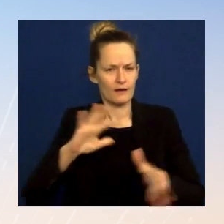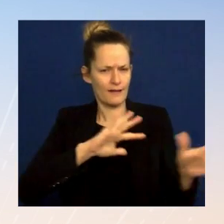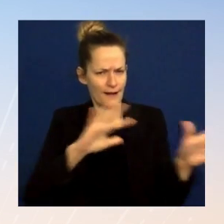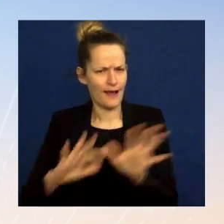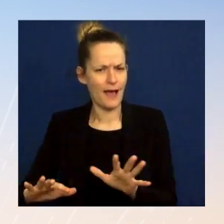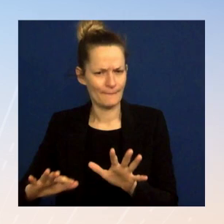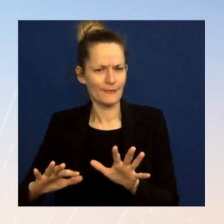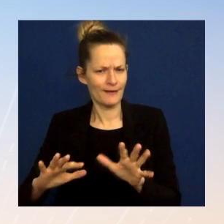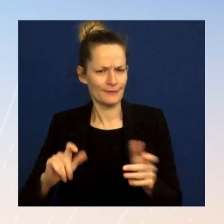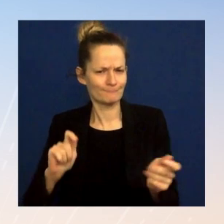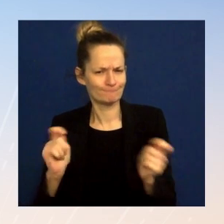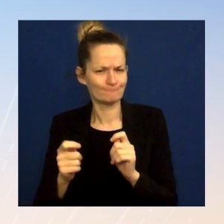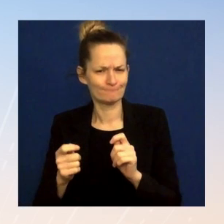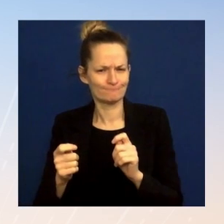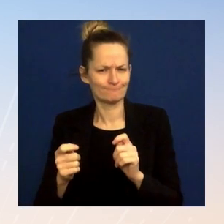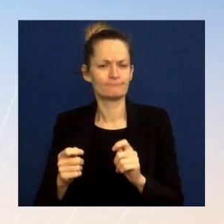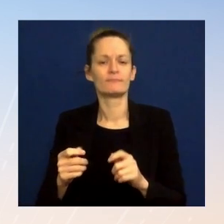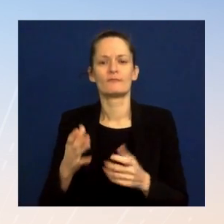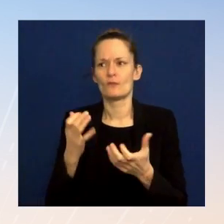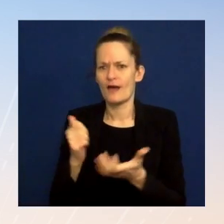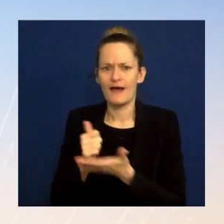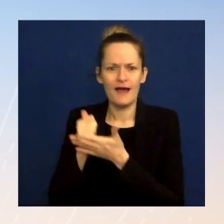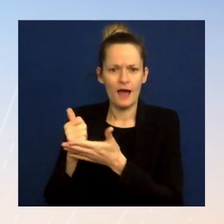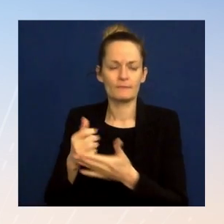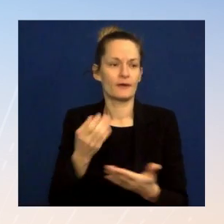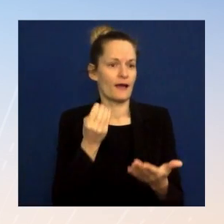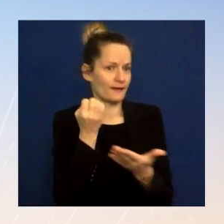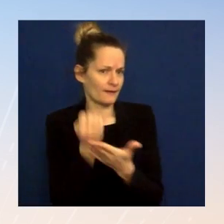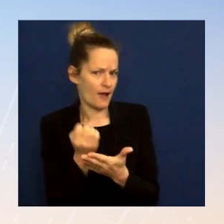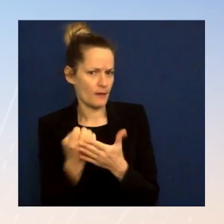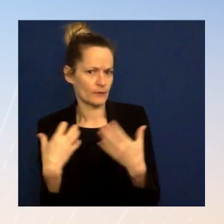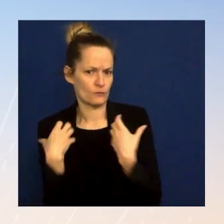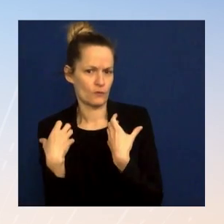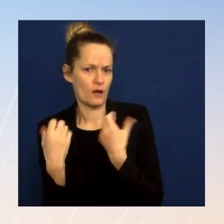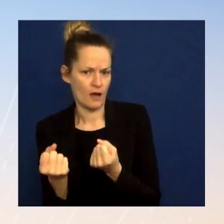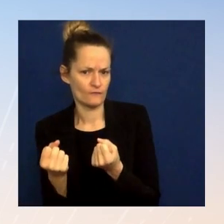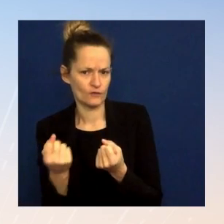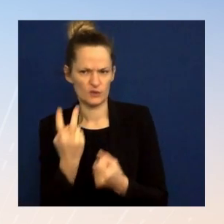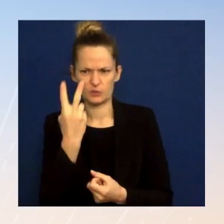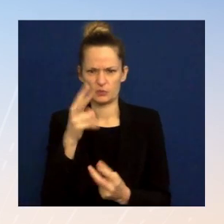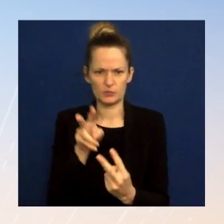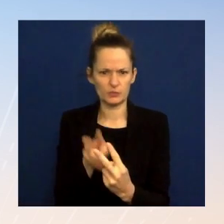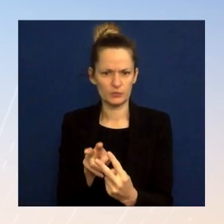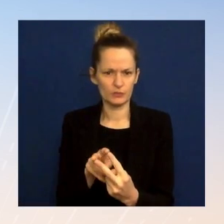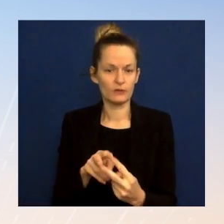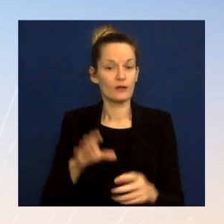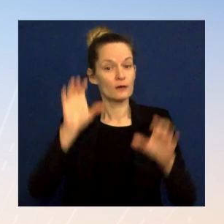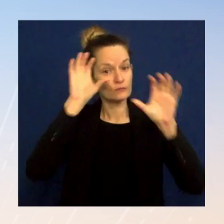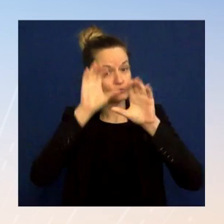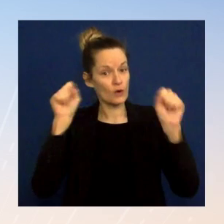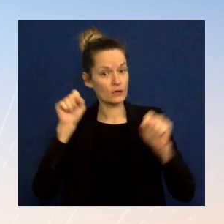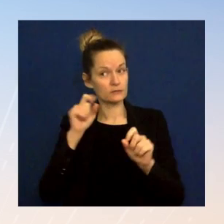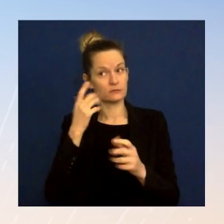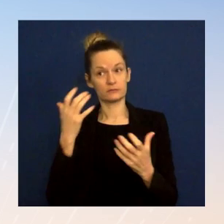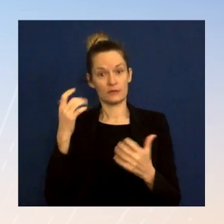for the American people. The President, going into COP26, has committed the United States to decisive action this decade: